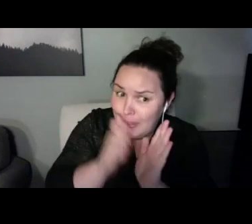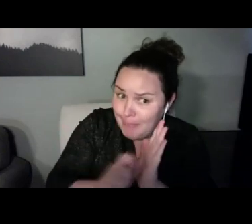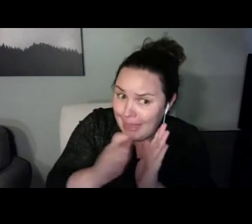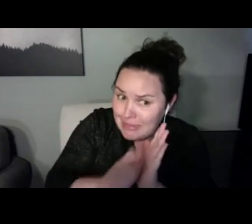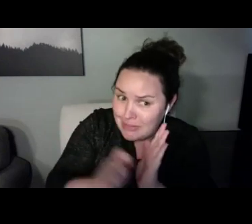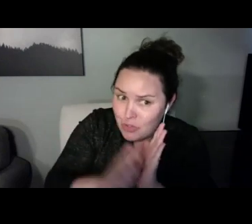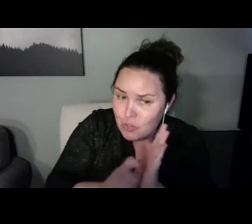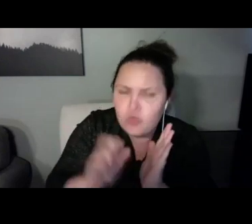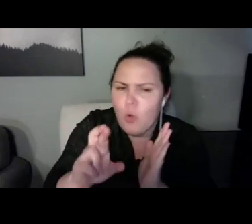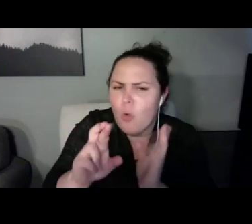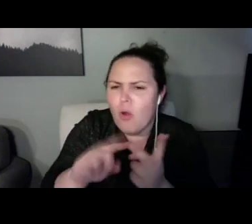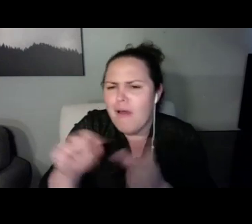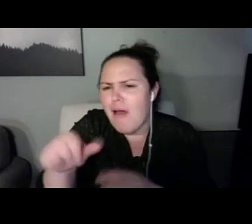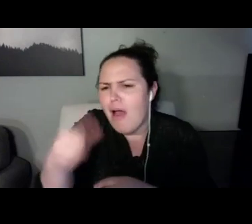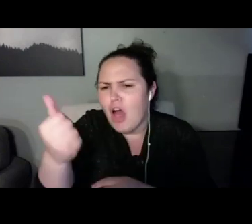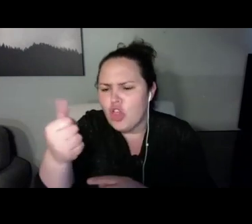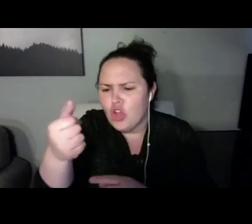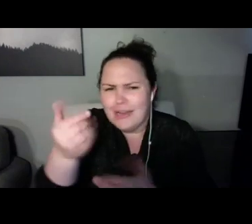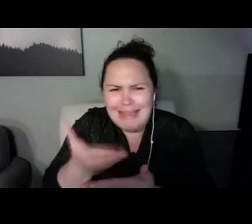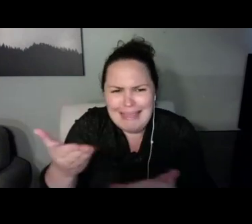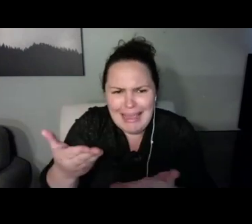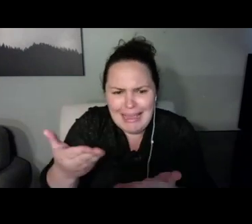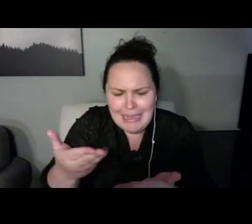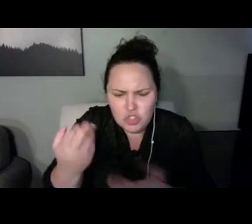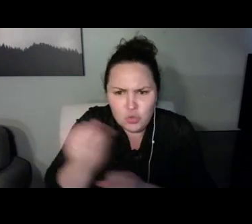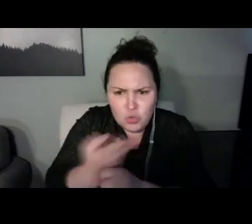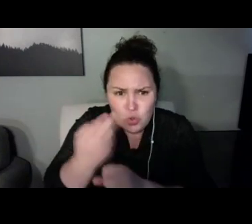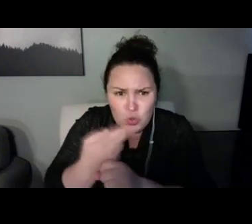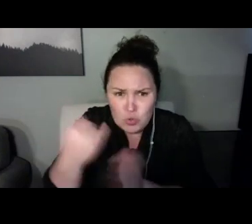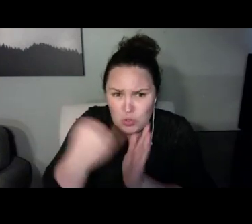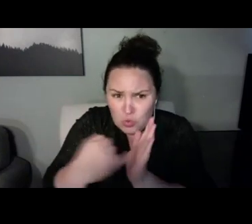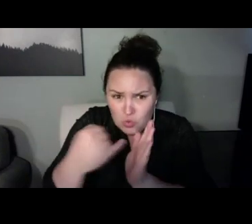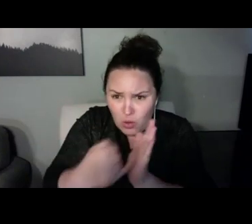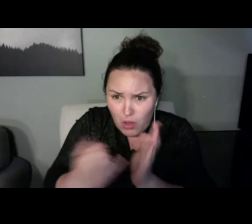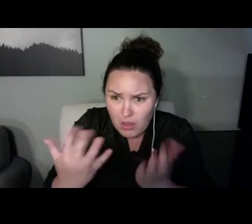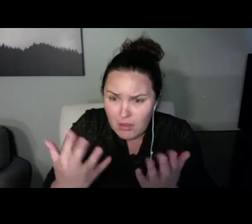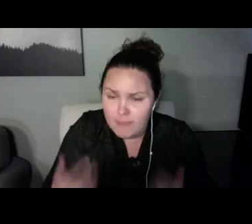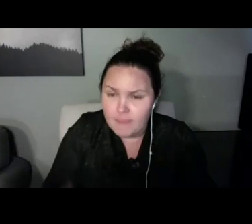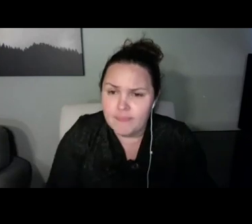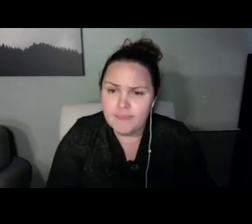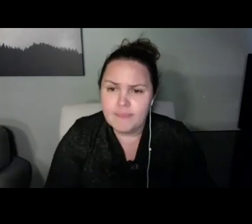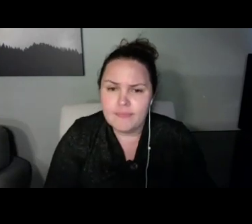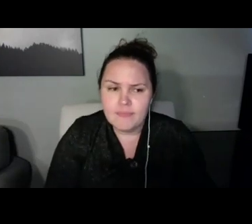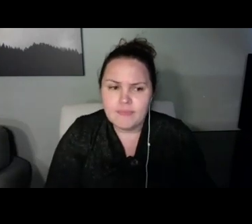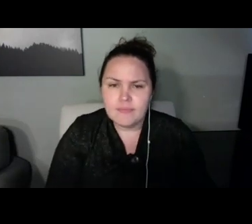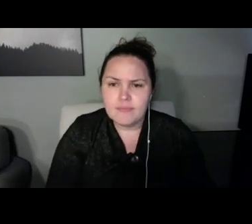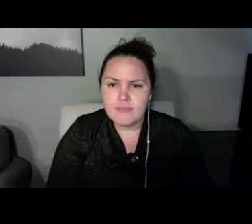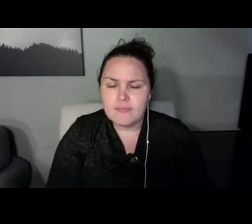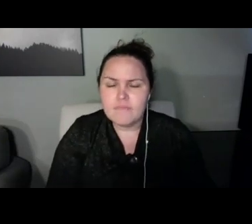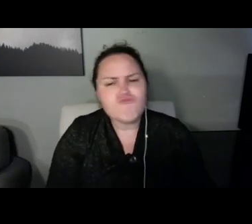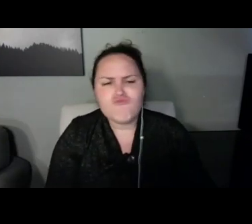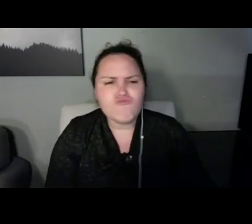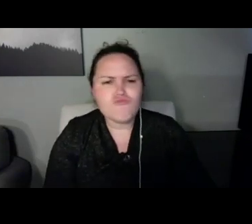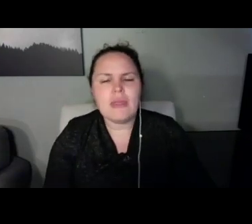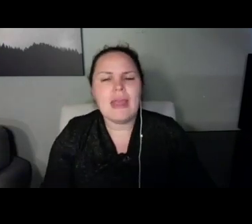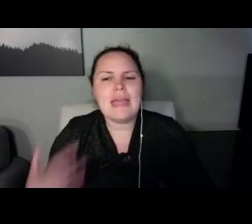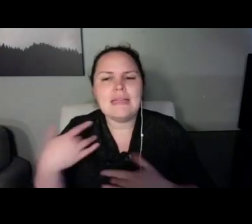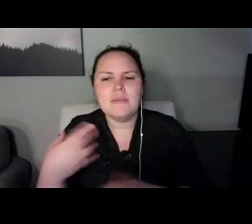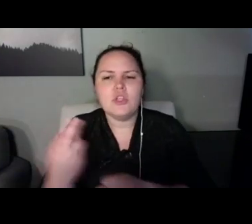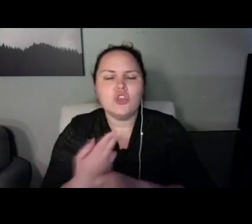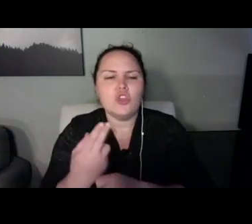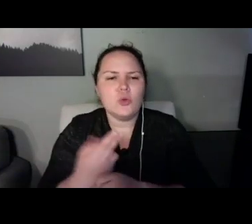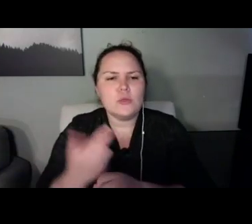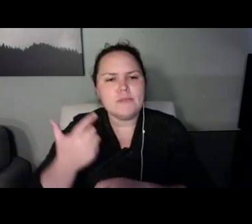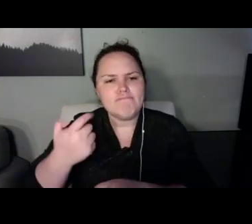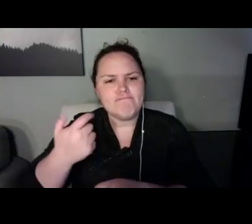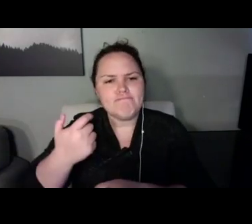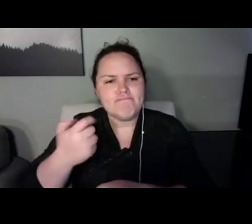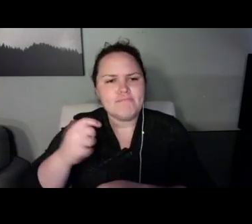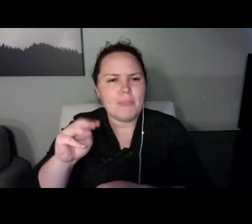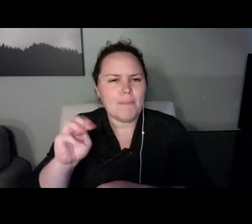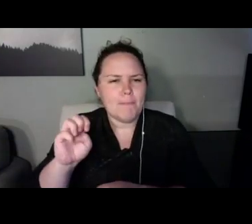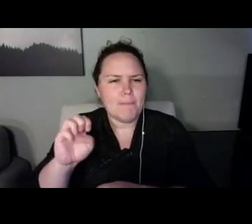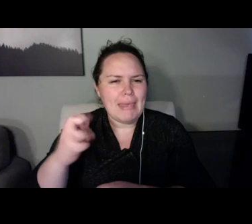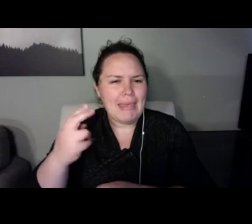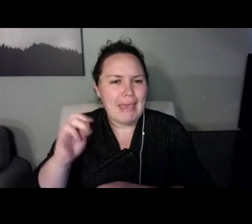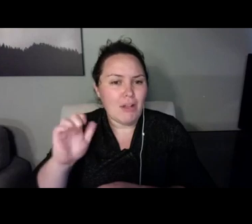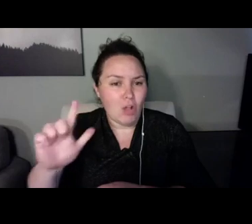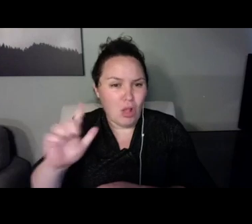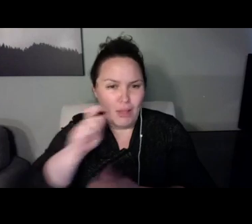Except for adult friends. >> RJ: So I was going to ask Hannah this but